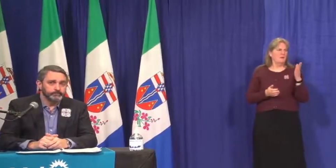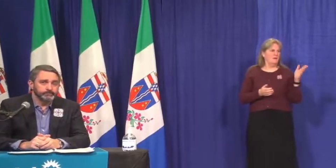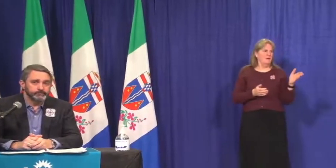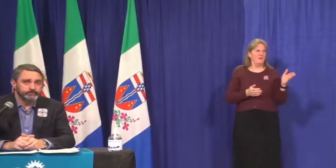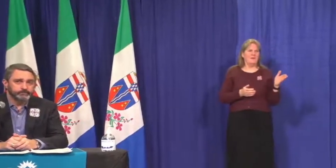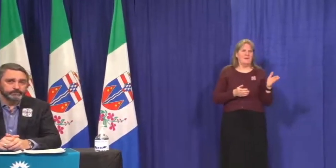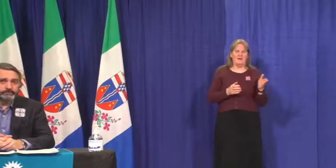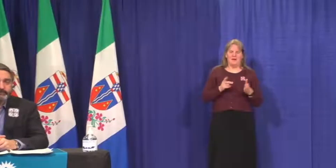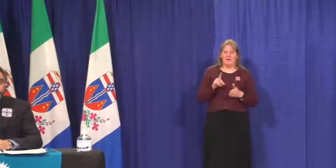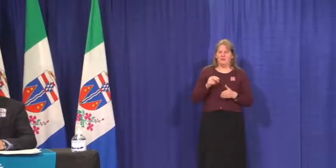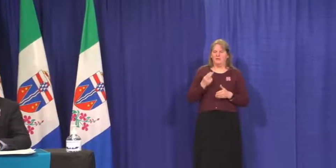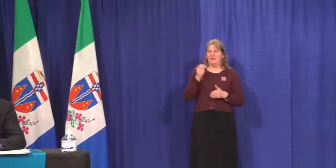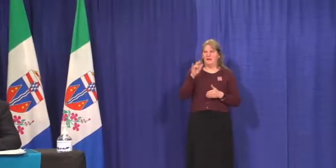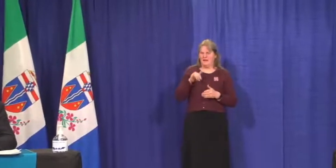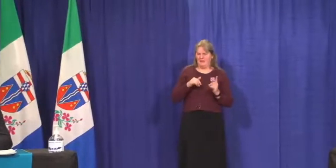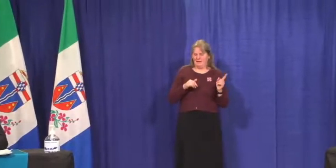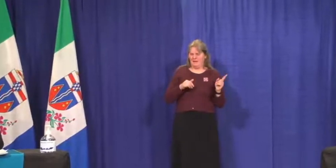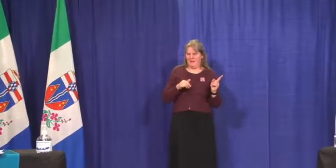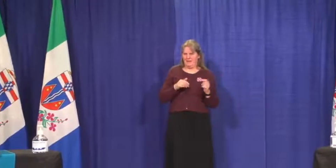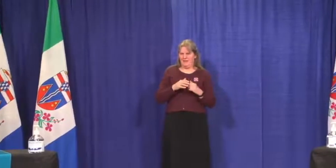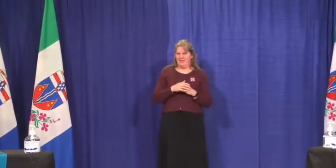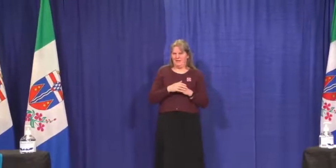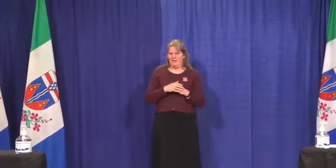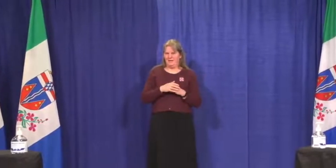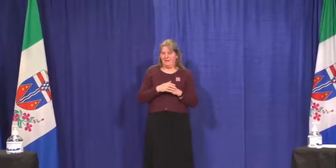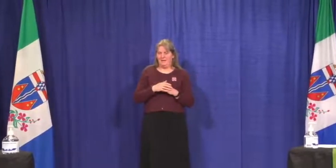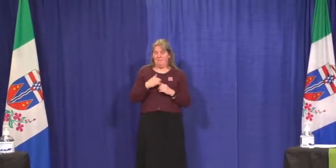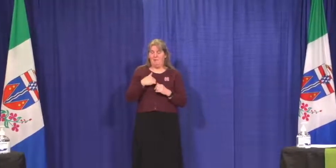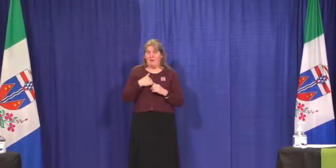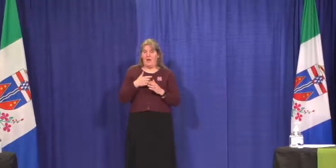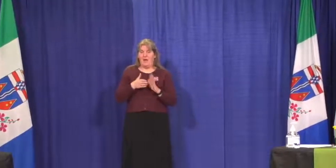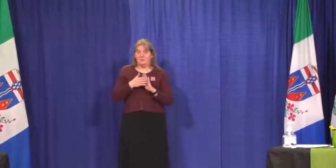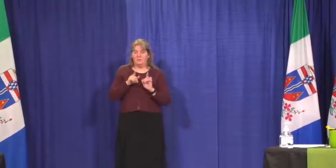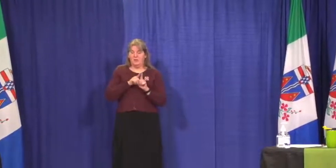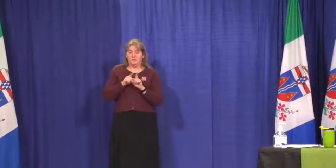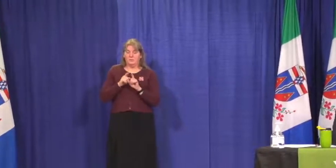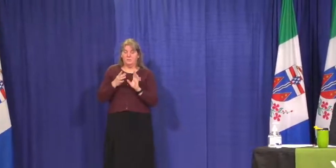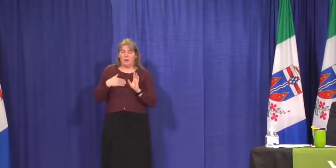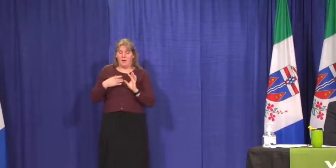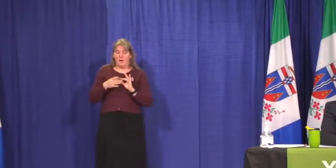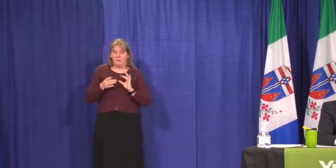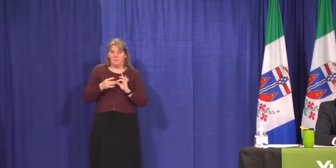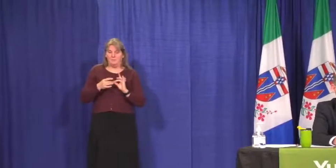Not that I'm going to fuel any speculation, that is not my